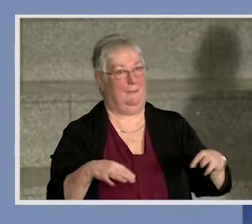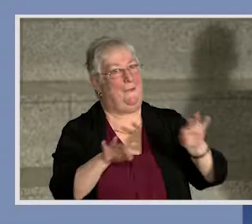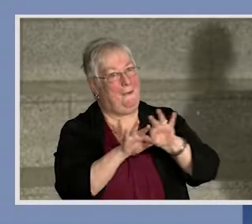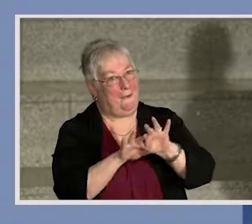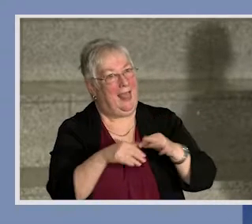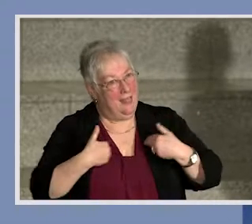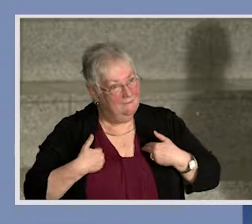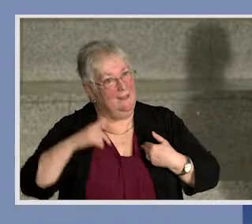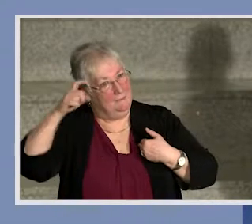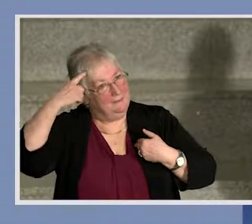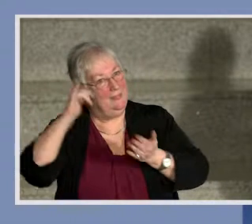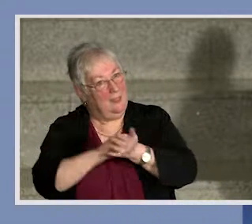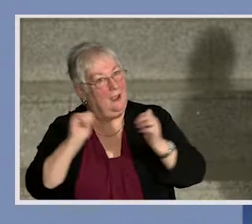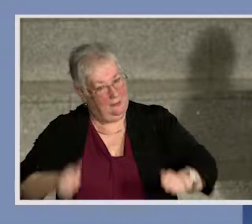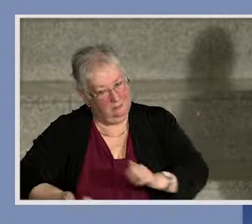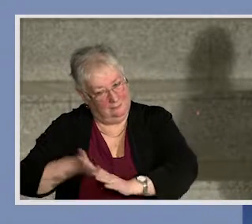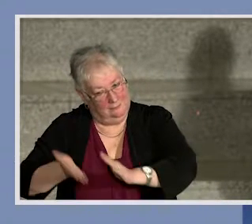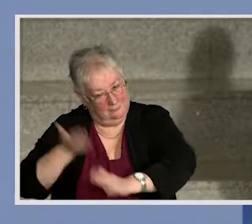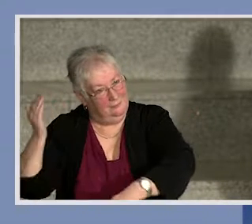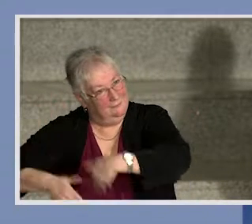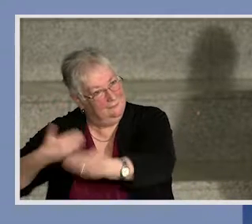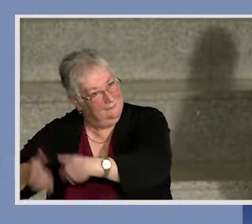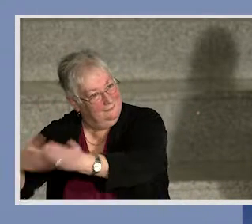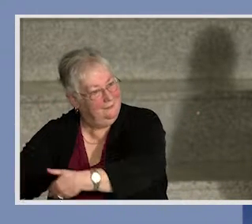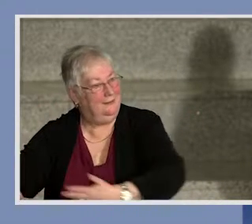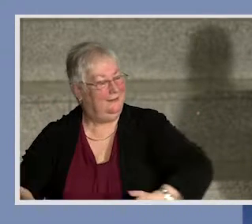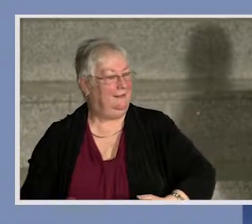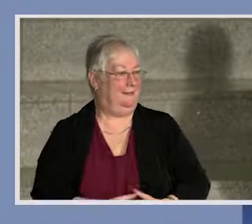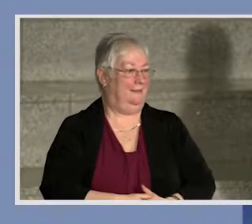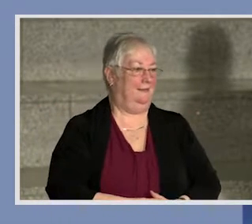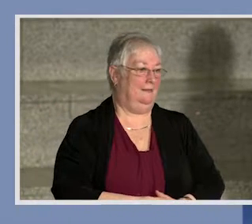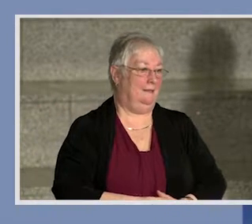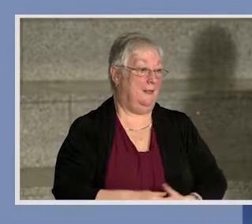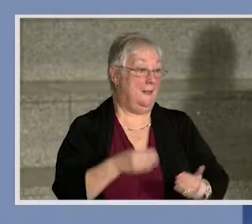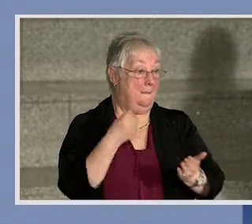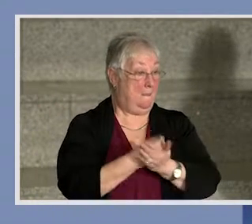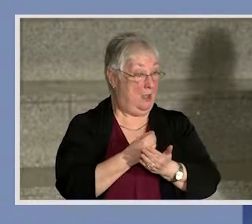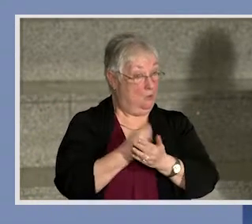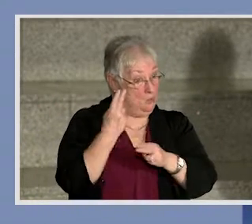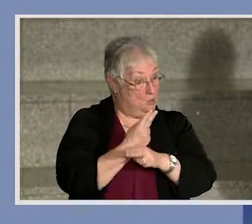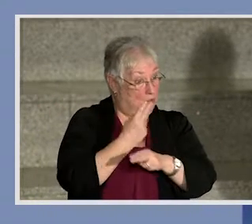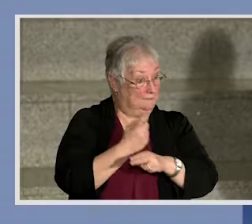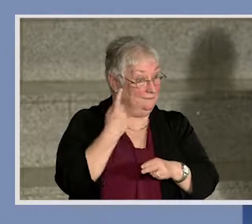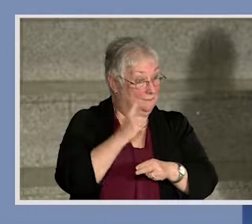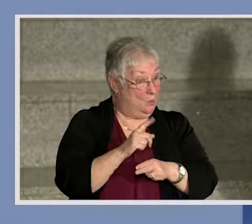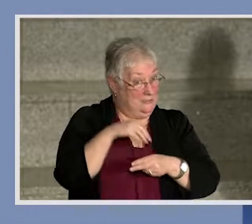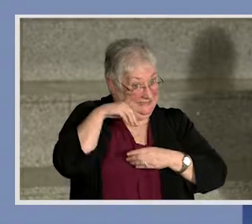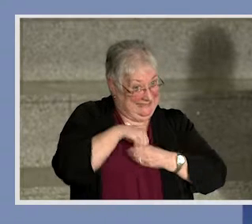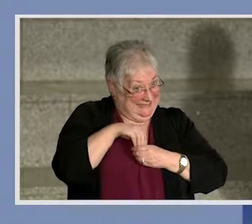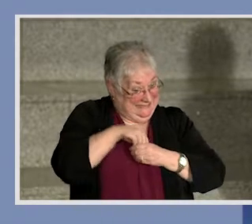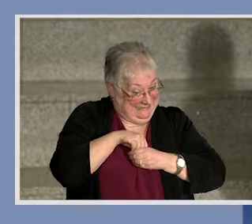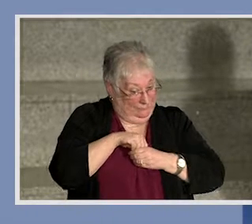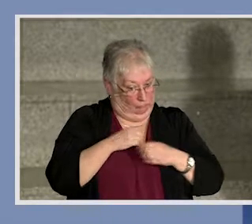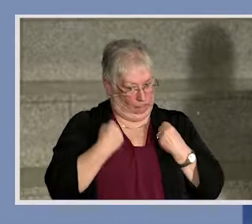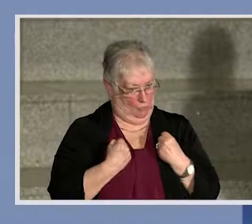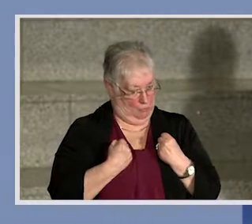INFRASTRUCTURE STRONG, OUR STREETS CLEAN AND OUR AGENCIES FUNCTIONING. WE ALSO USE IT TO PROTECT THE